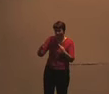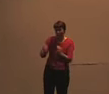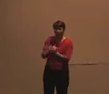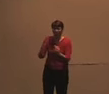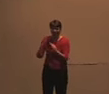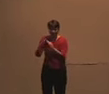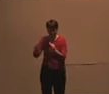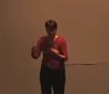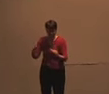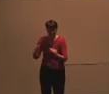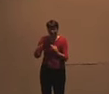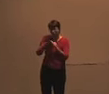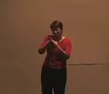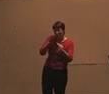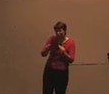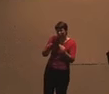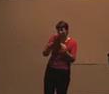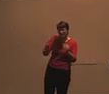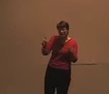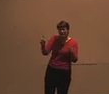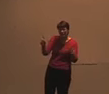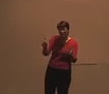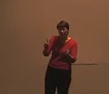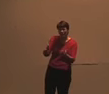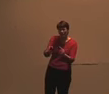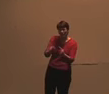The roof is vanishing in the layers of the boxes.